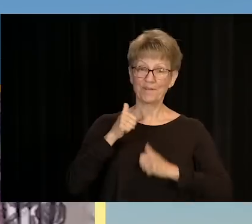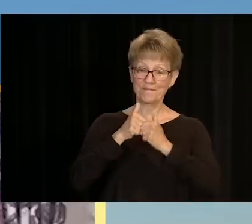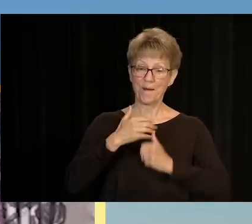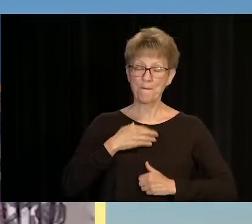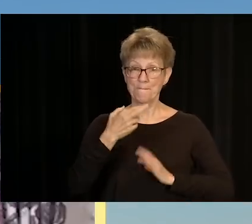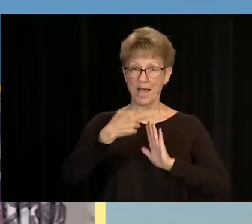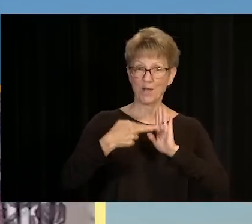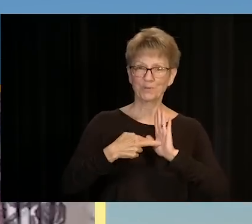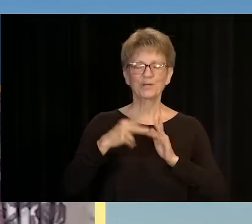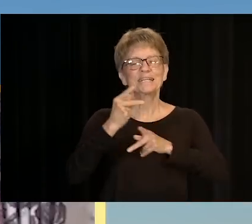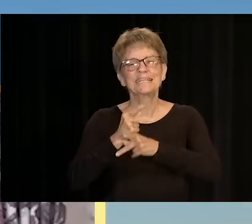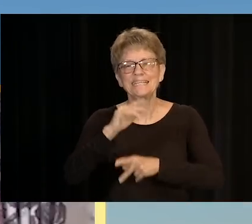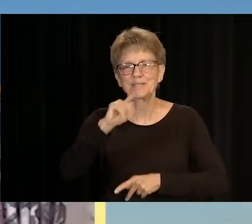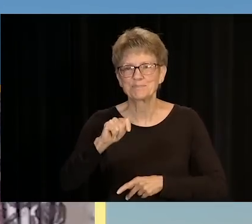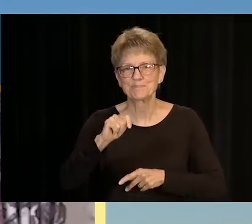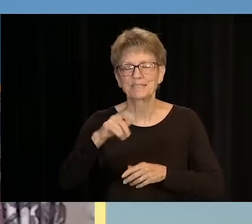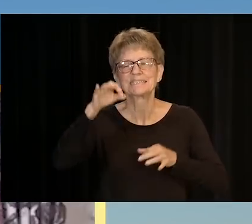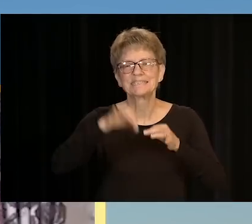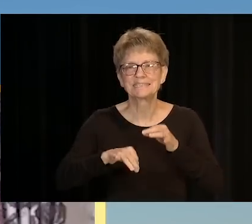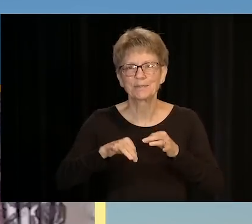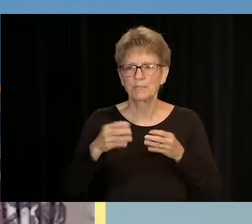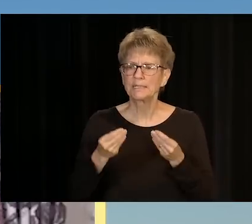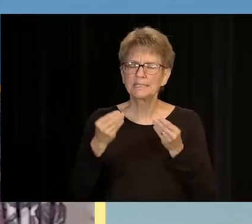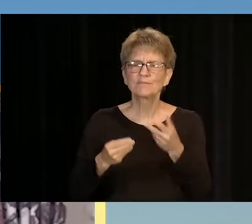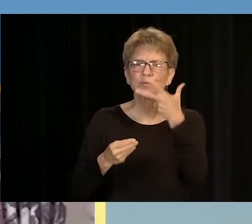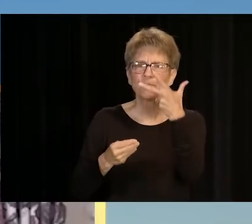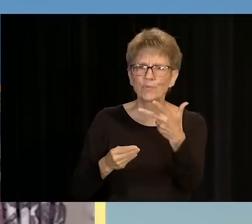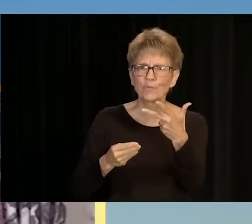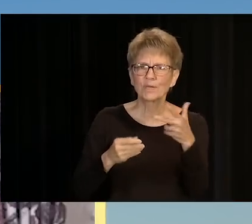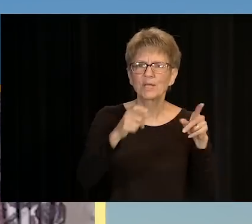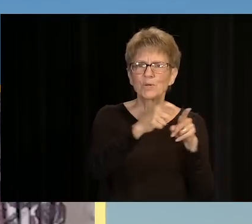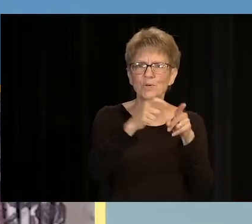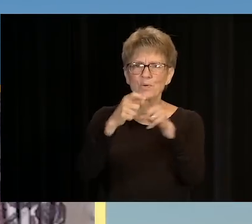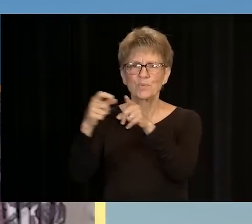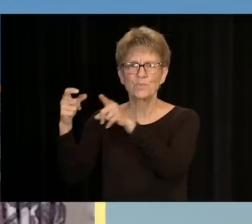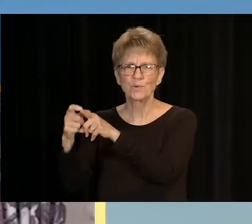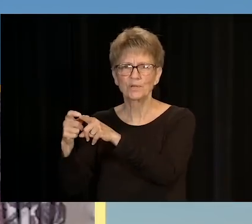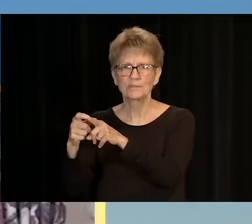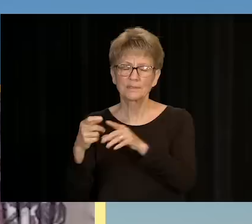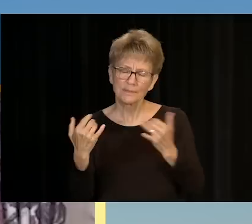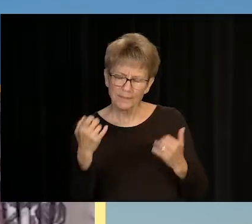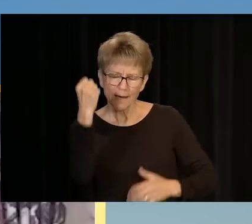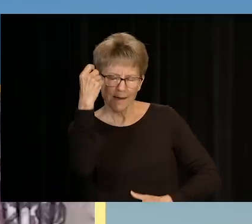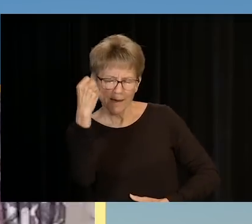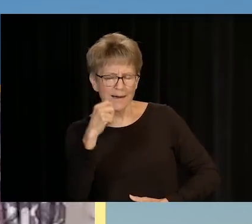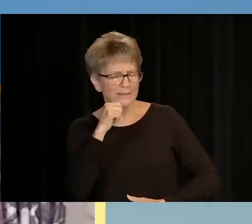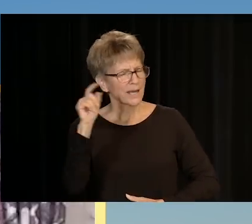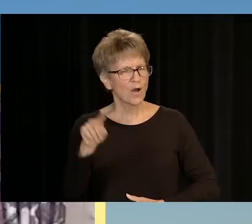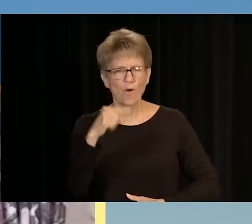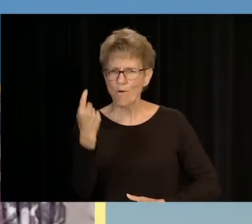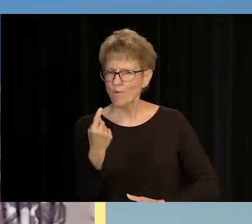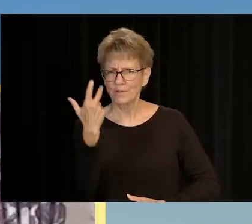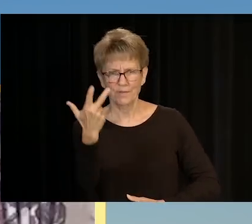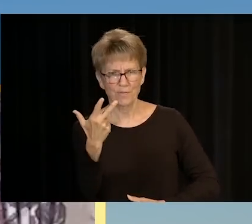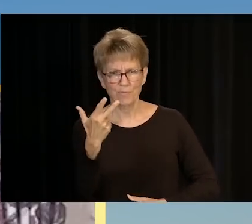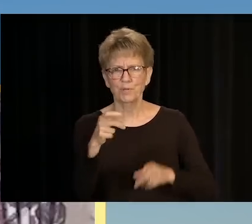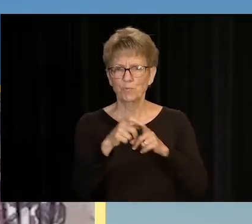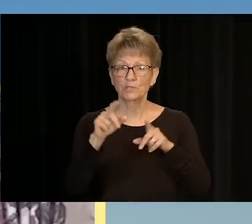BY PROVIDING YOU THREE LITTLE WORDS. NOW, IT'S NOT JUST THREE WORDS, BUT IT'S A SET OF THREE WORDS